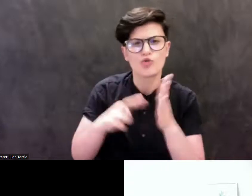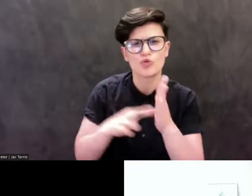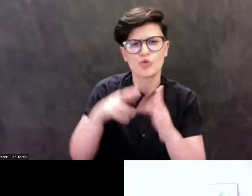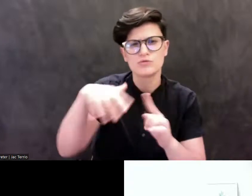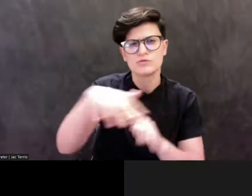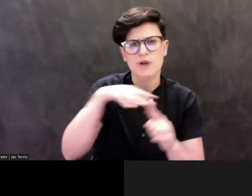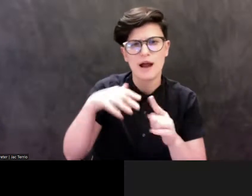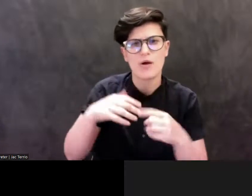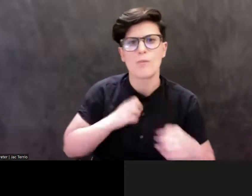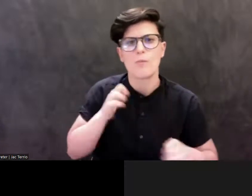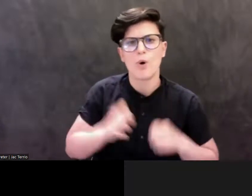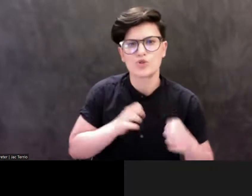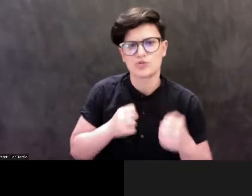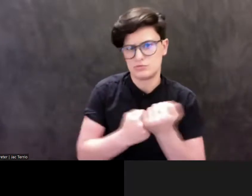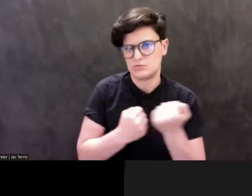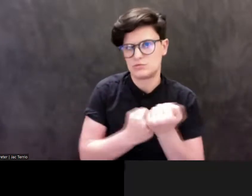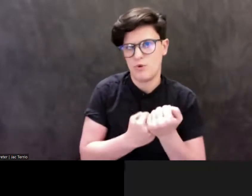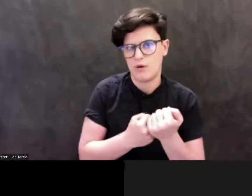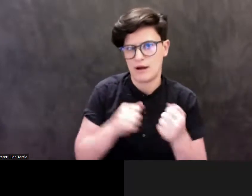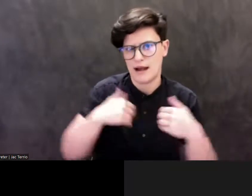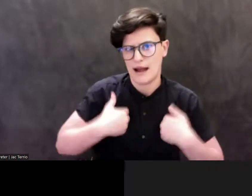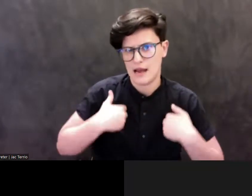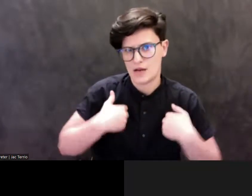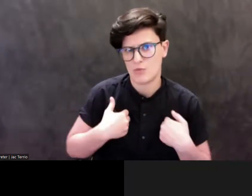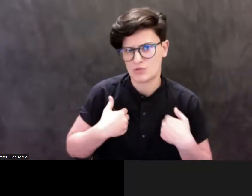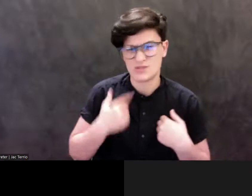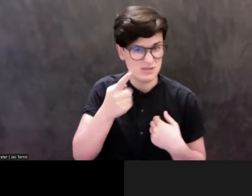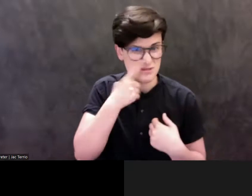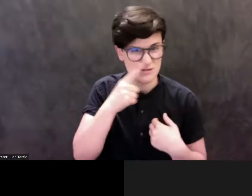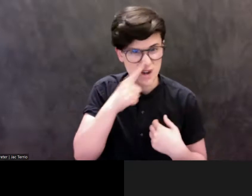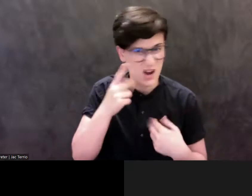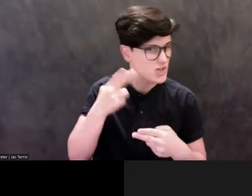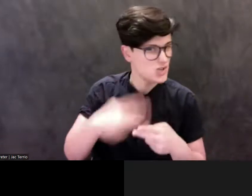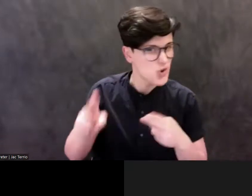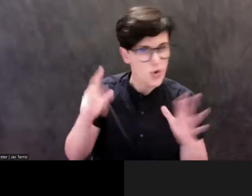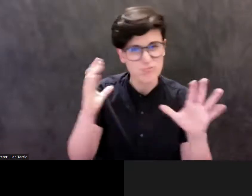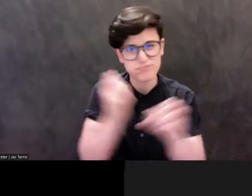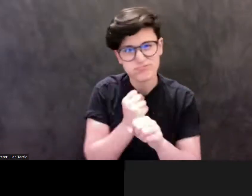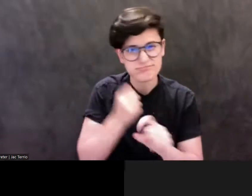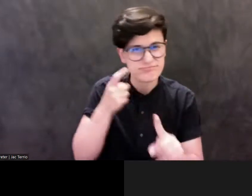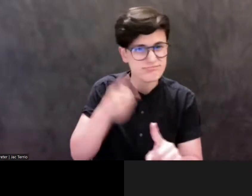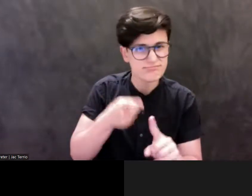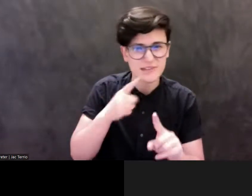If we could super briefly get an answer to that.